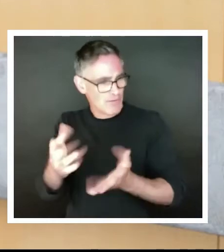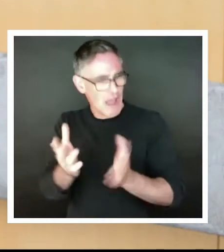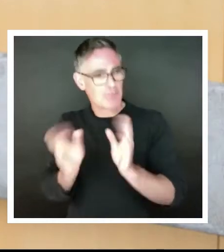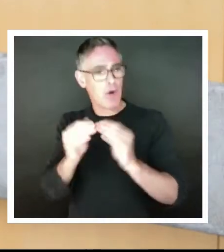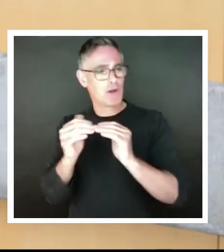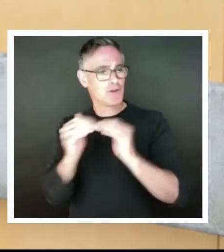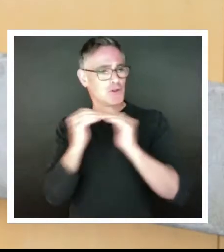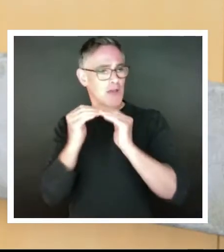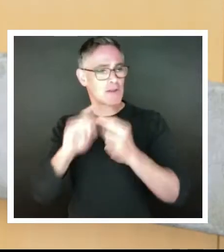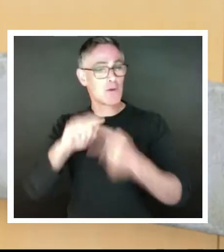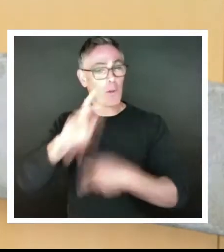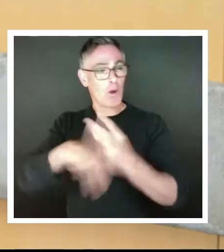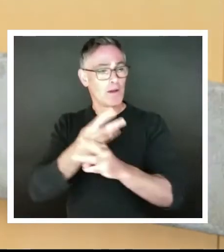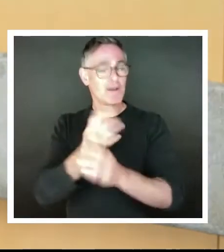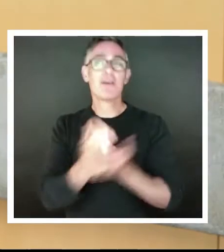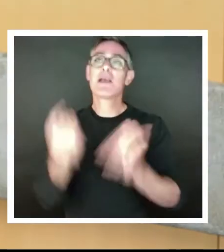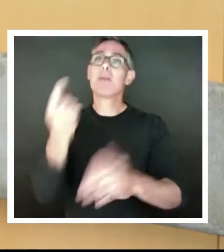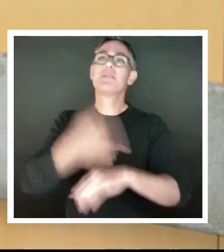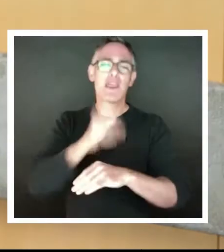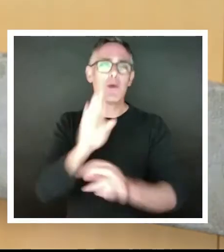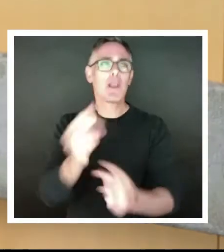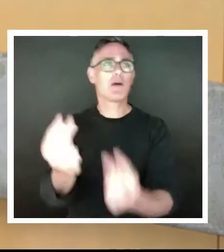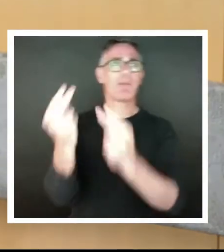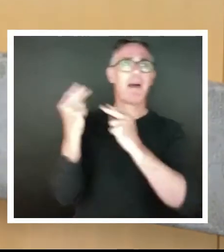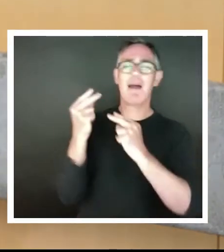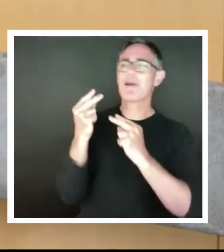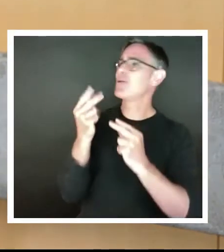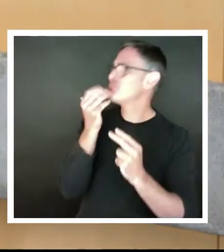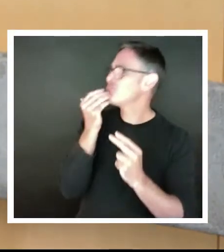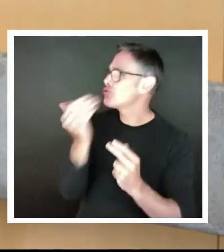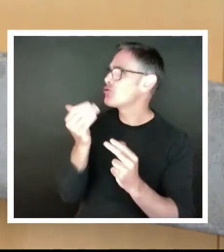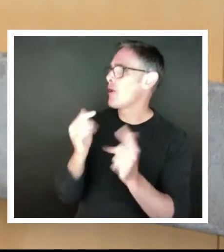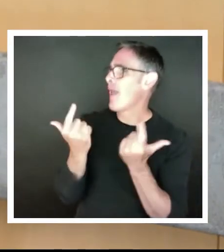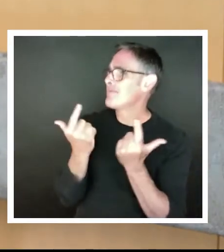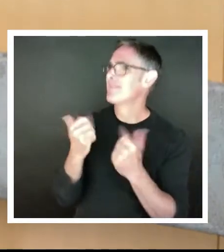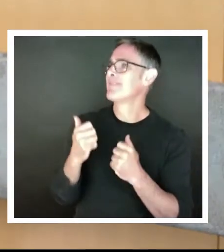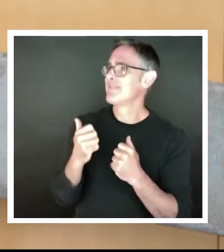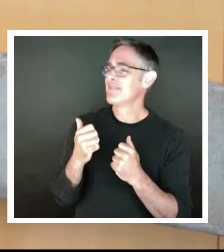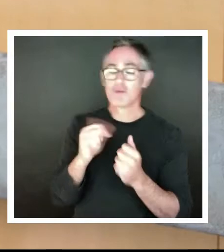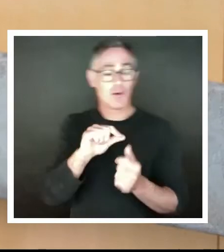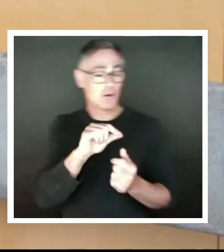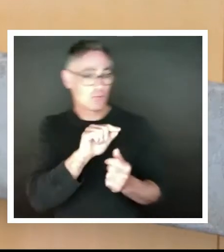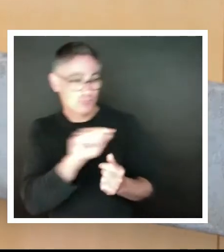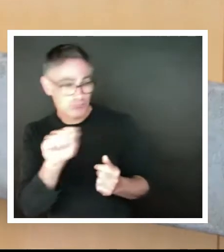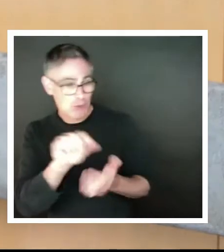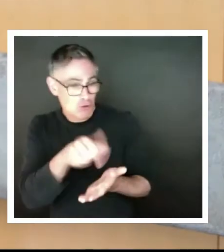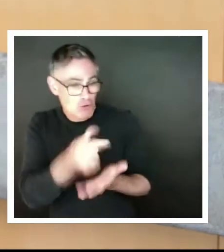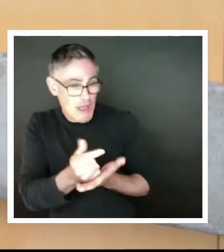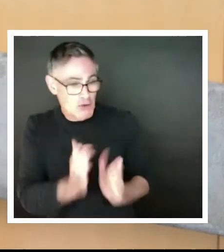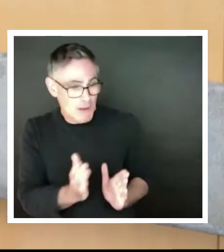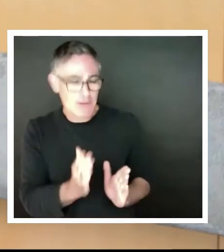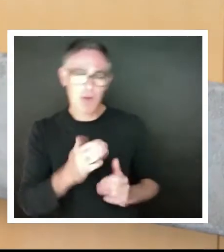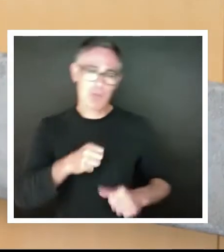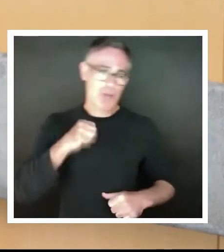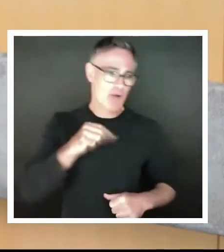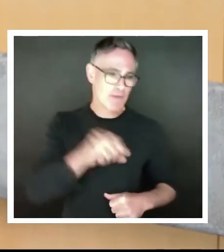you'll look back someday on an exemplary life. Graduates, we're so proud of you. It's been a pleasure doing business with you.